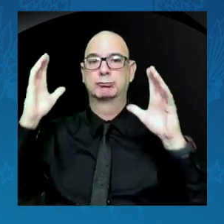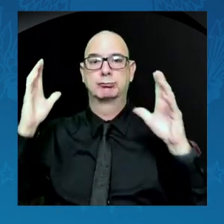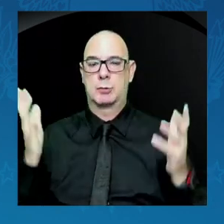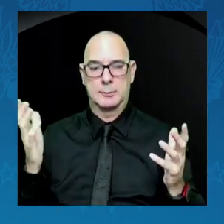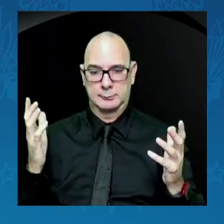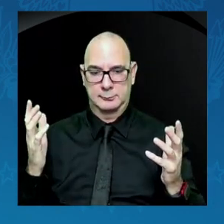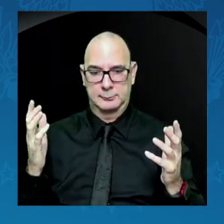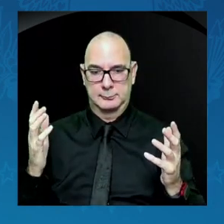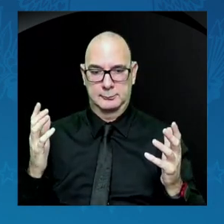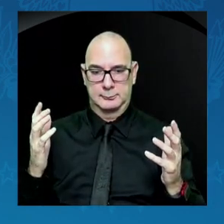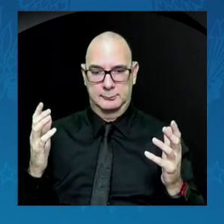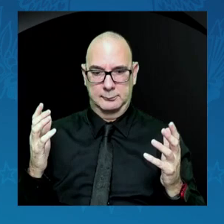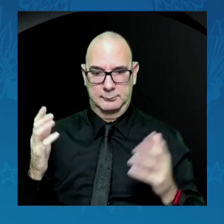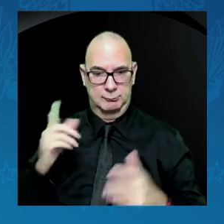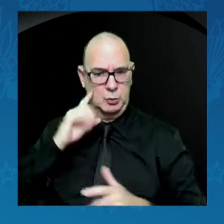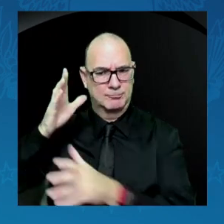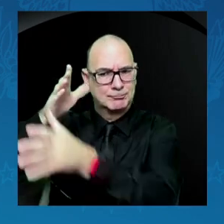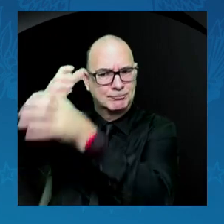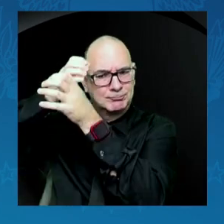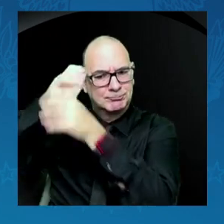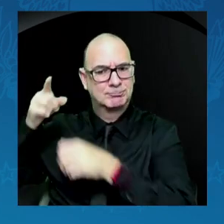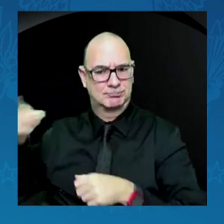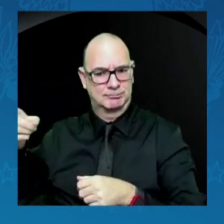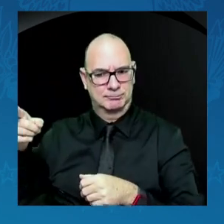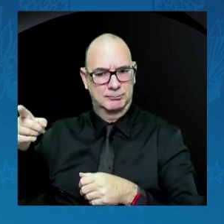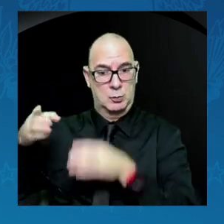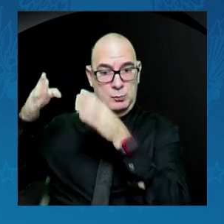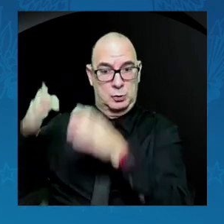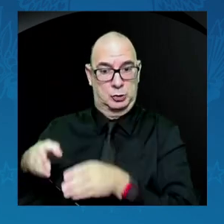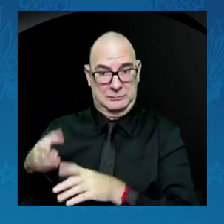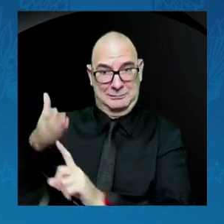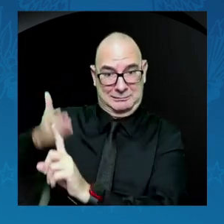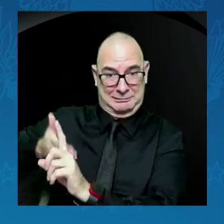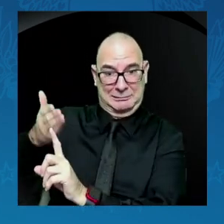and the person in her role as president of the Senate